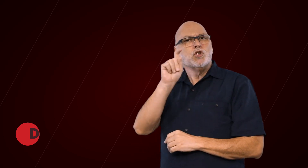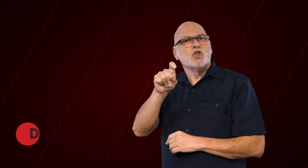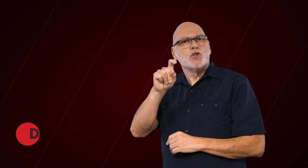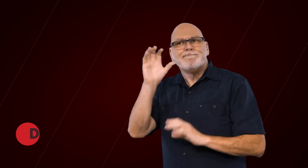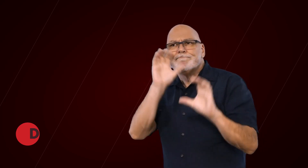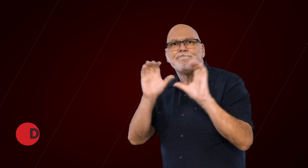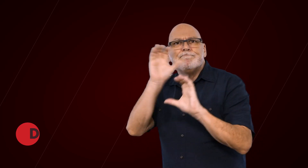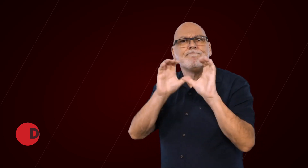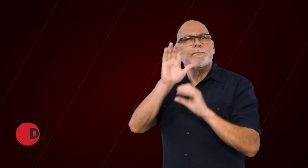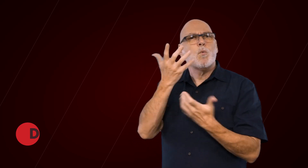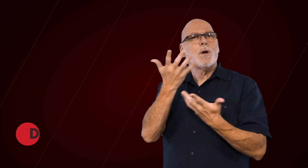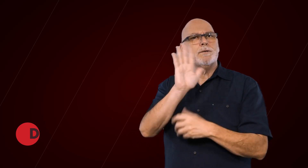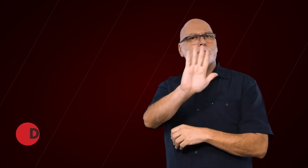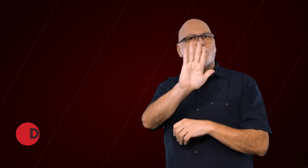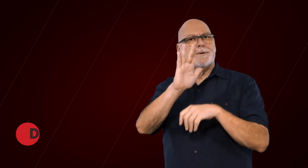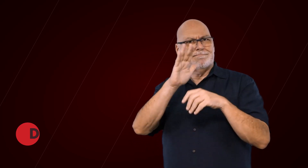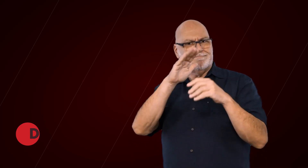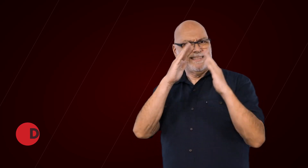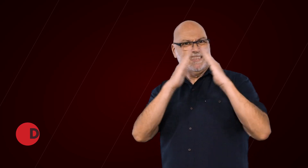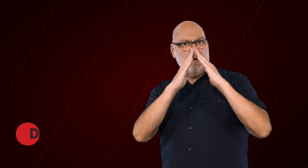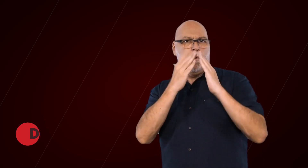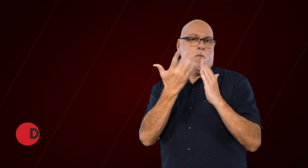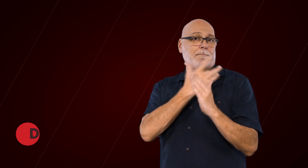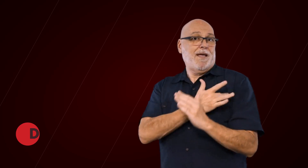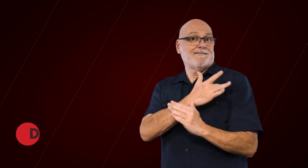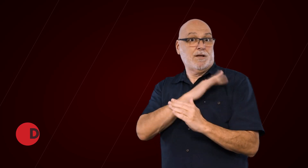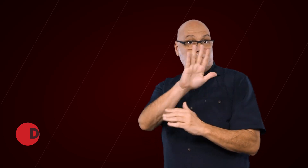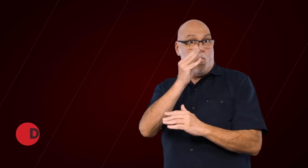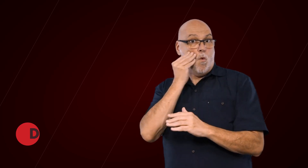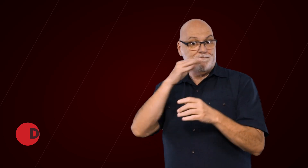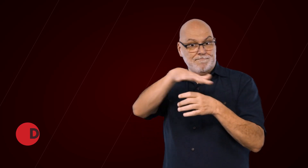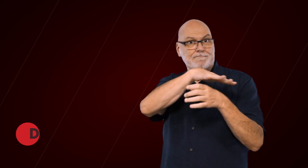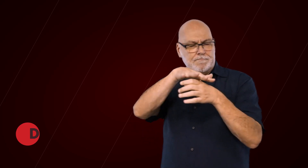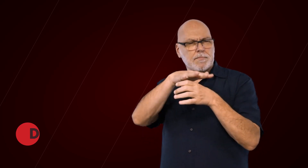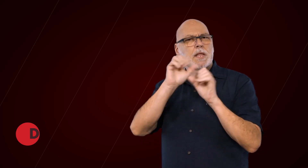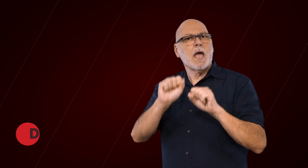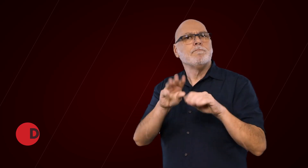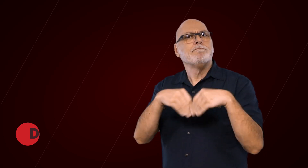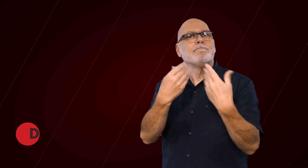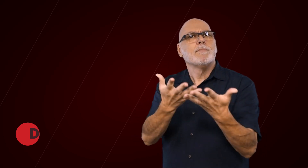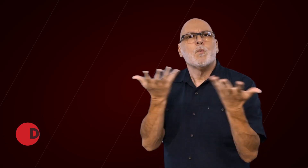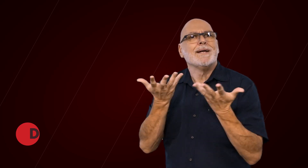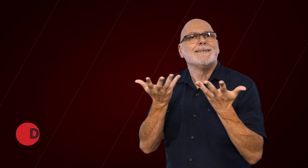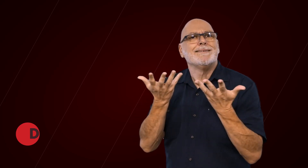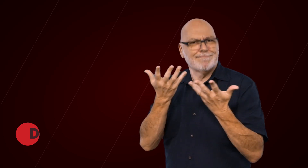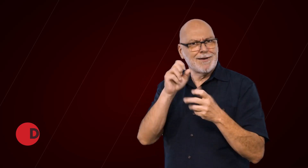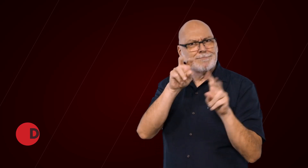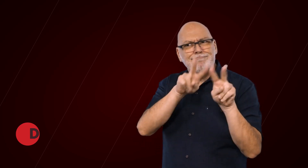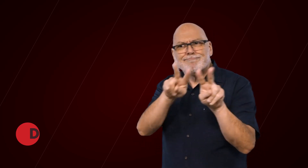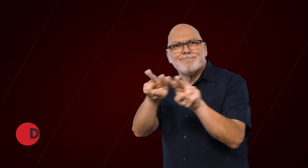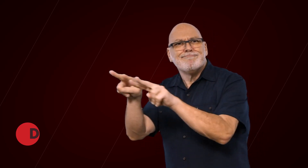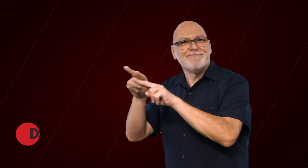You should explore what’s available in your own province or town.